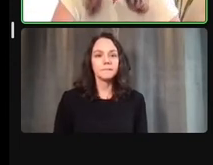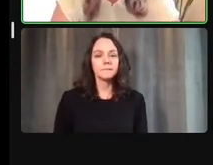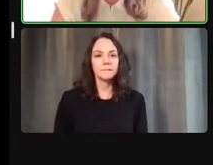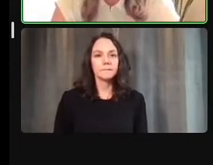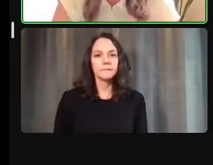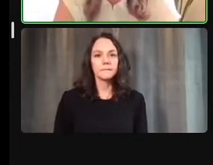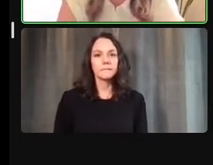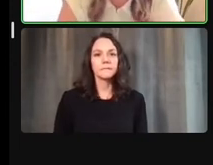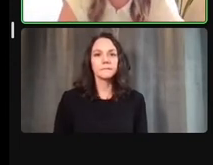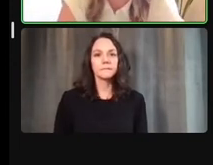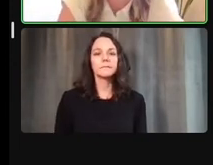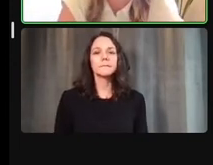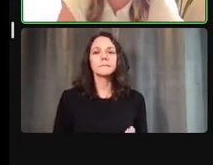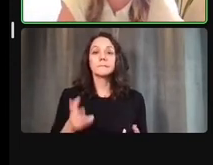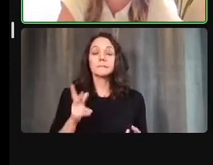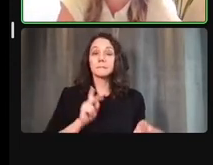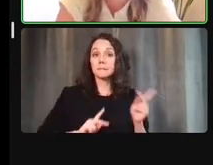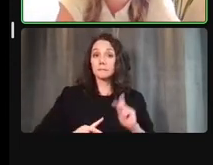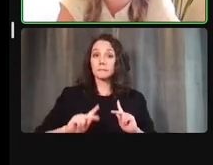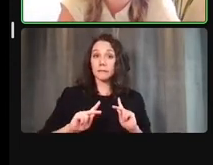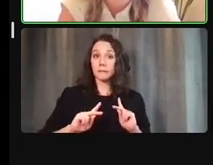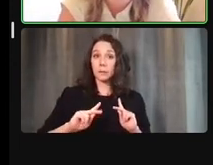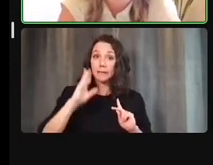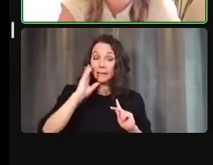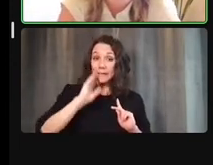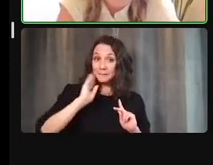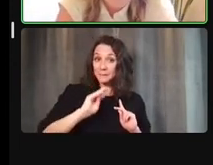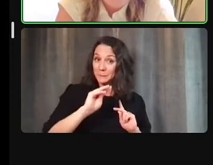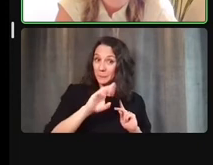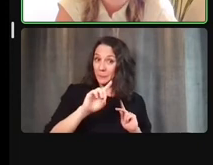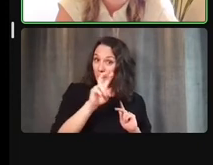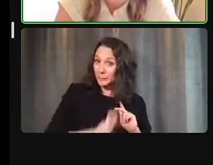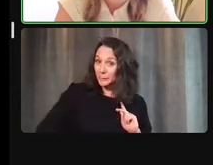Took one of our mood tours. We wanted to make sure that they had